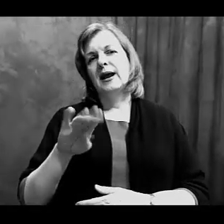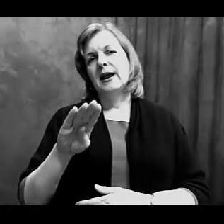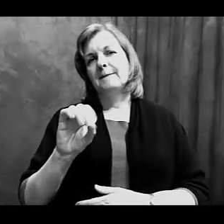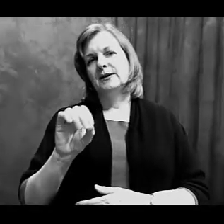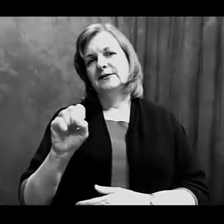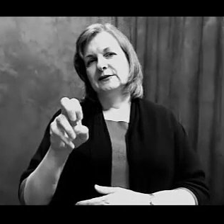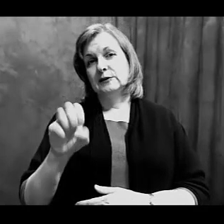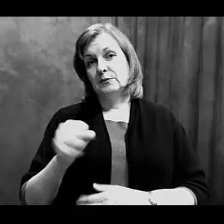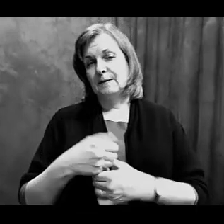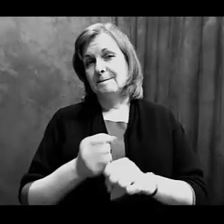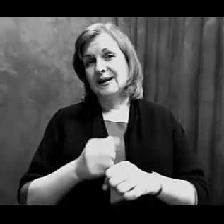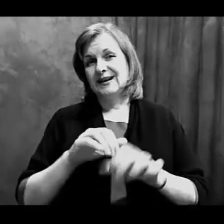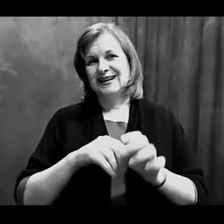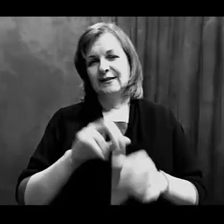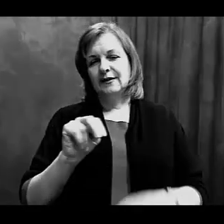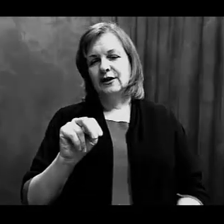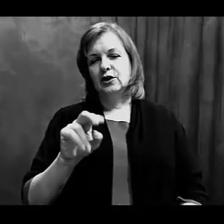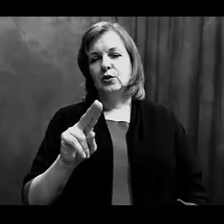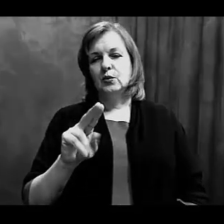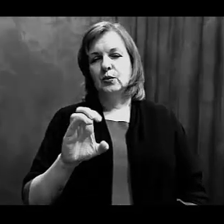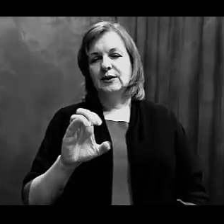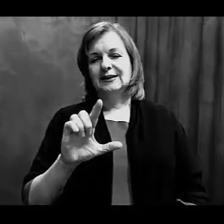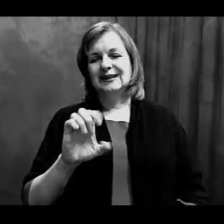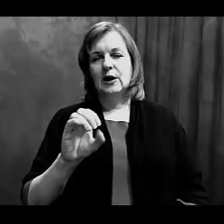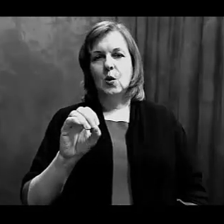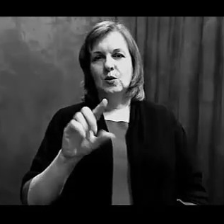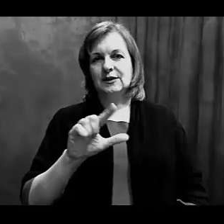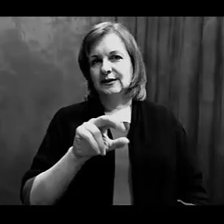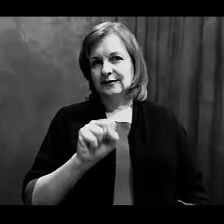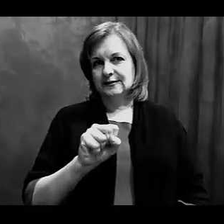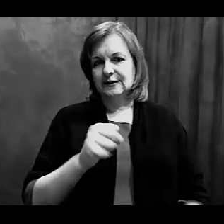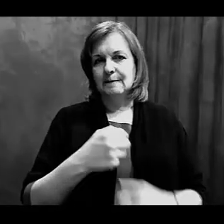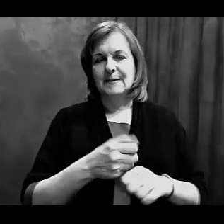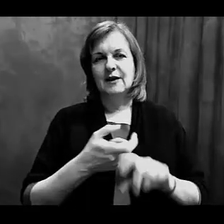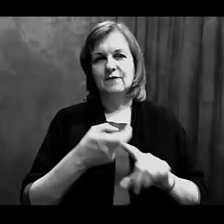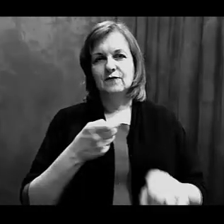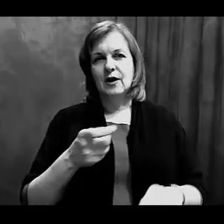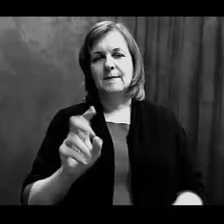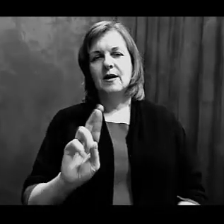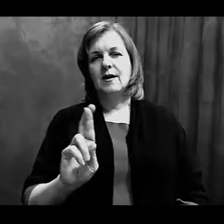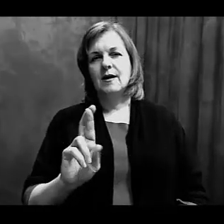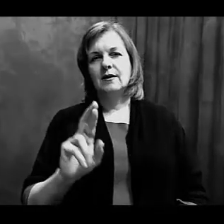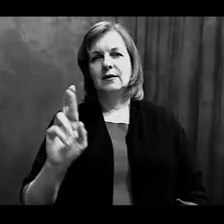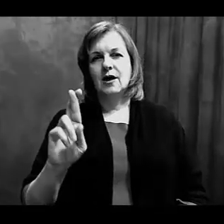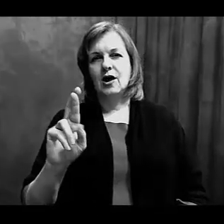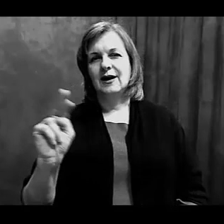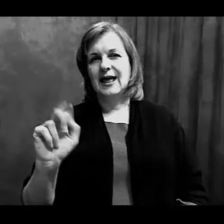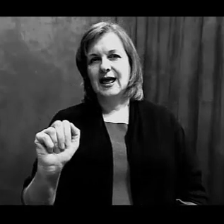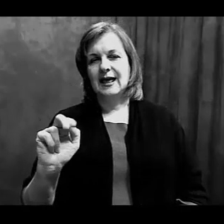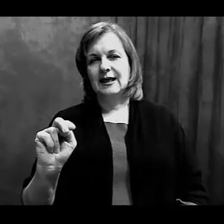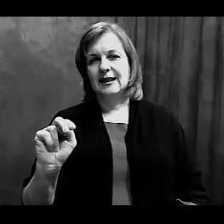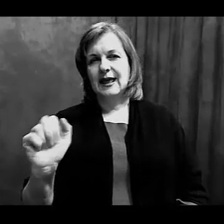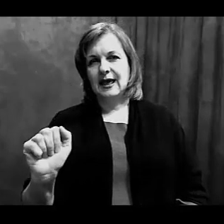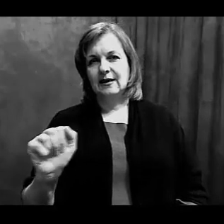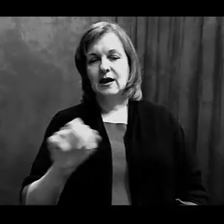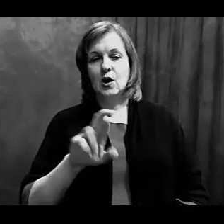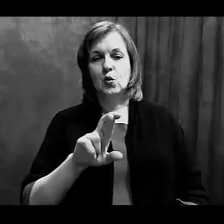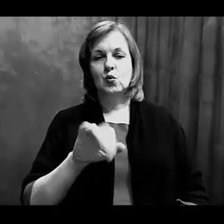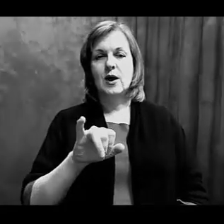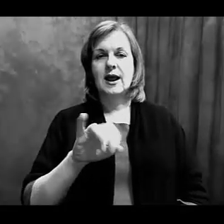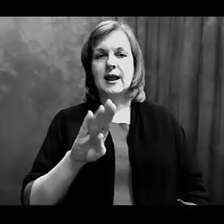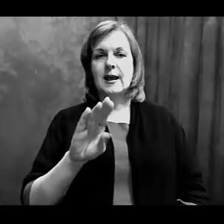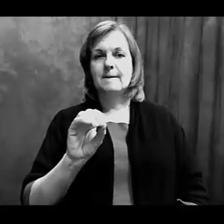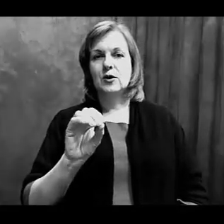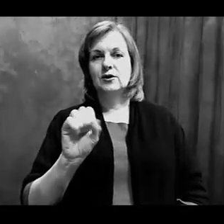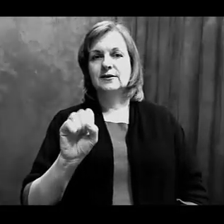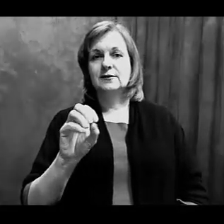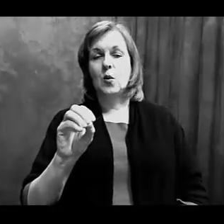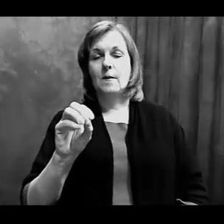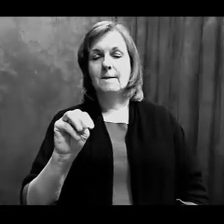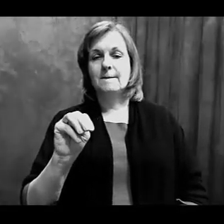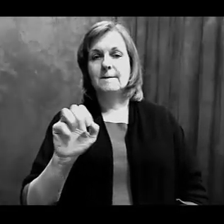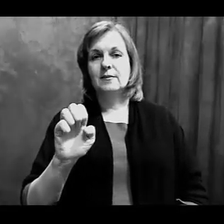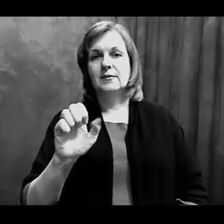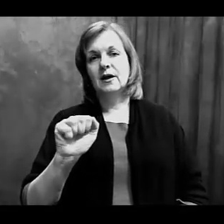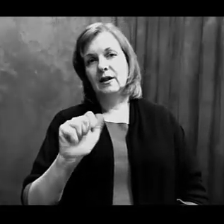are made in the nucelolus -- they're made of something known as rRNA - so it is ribosomal RNA